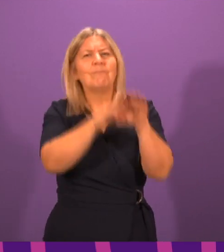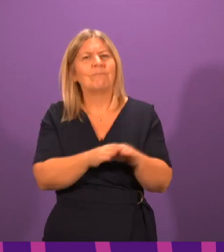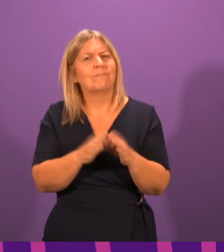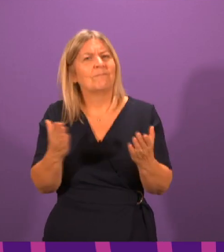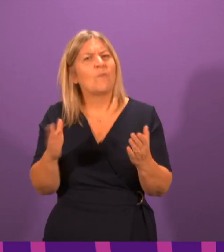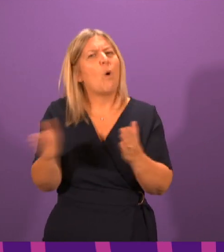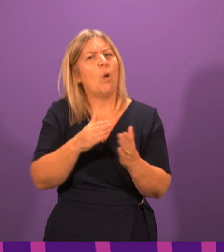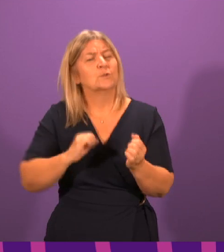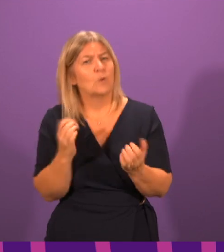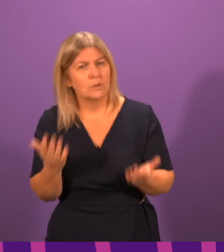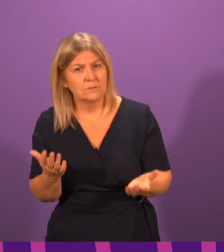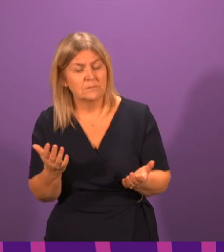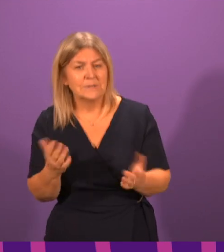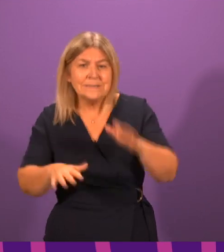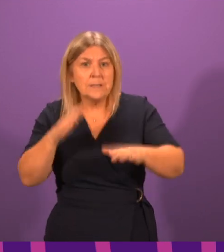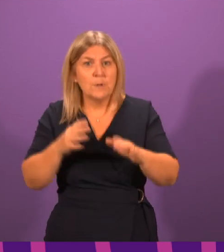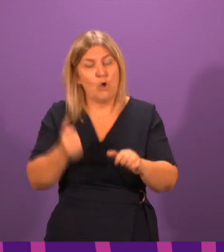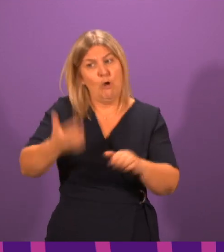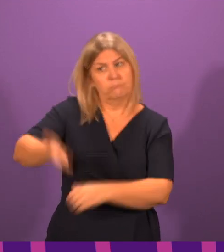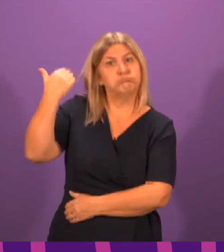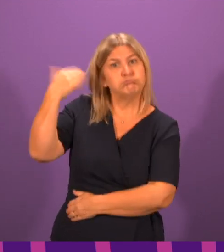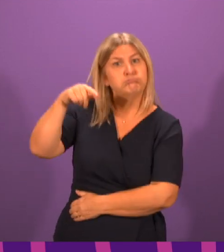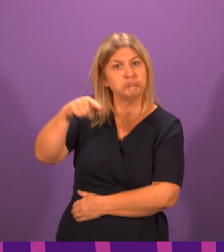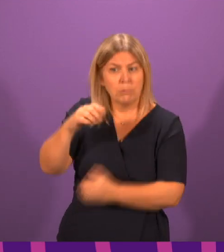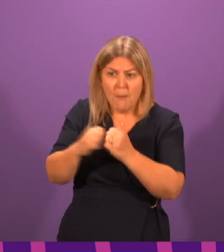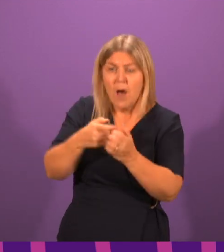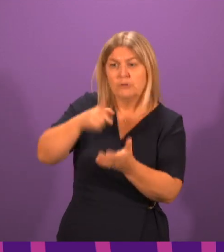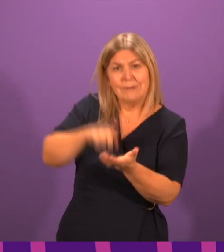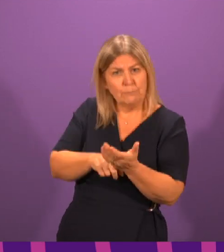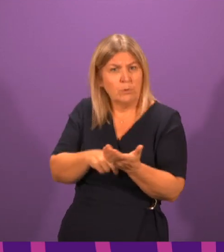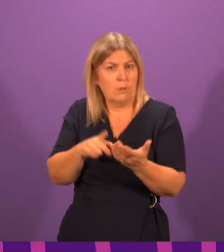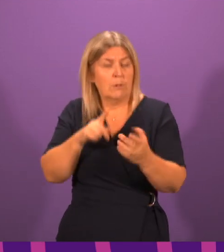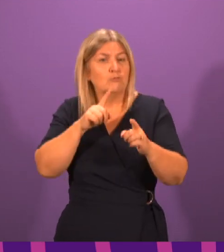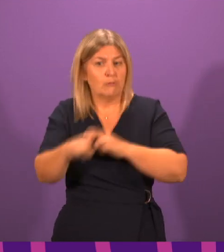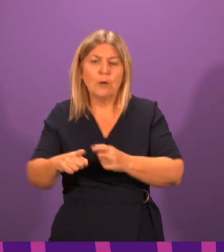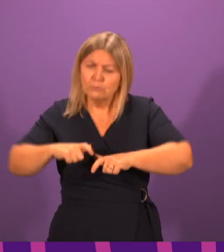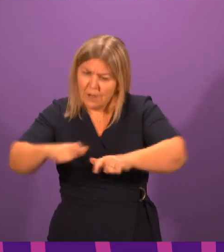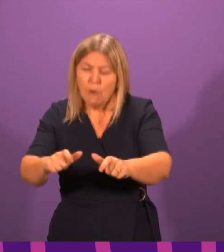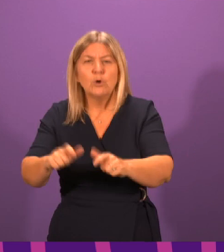and, unlike in the early response, strive to maintain as much non-Covid healthcare as possible.